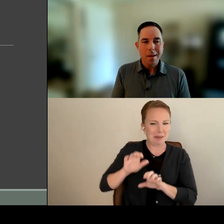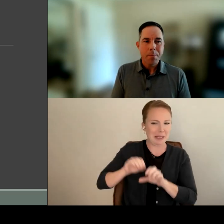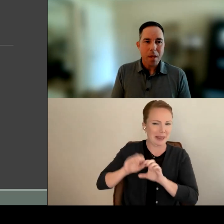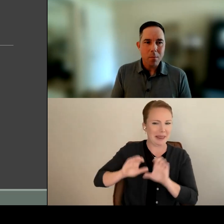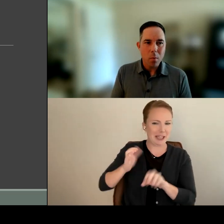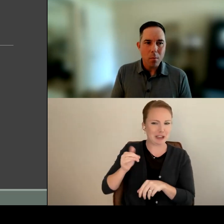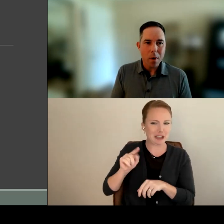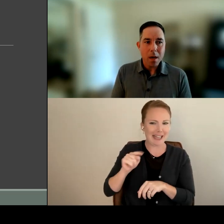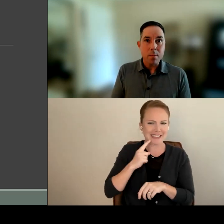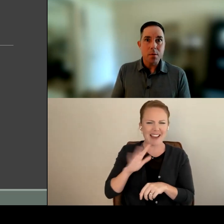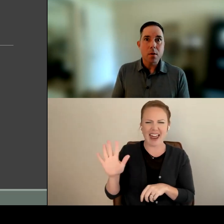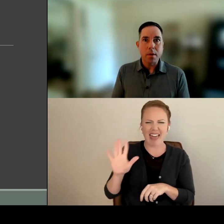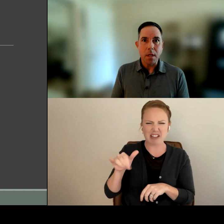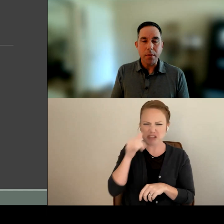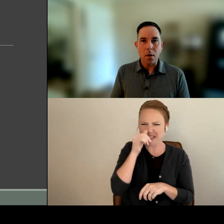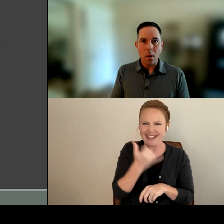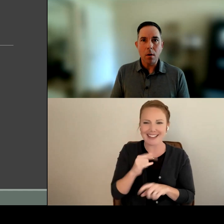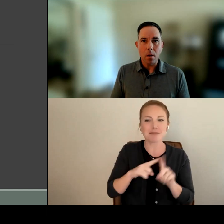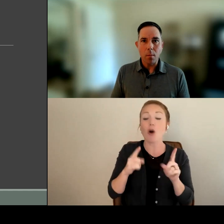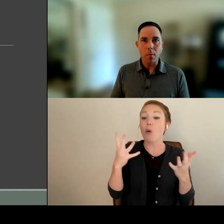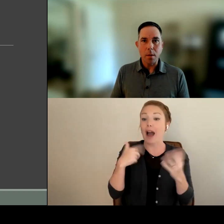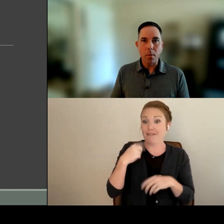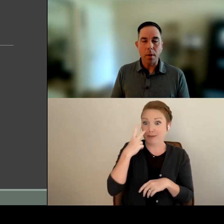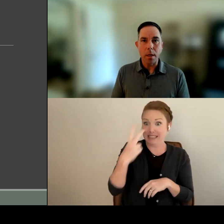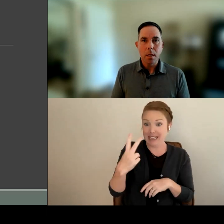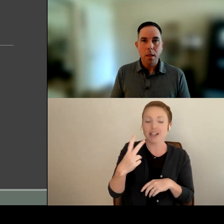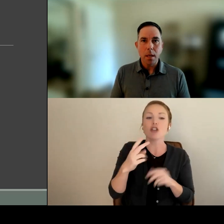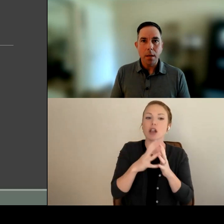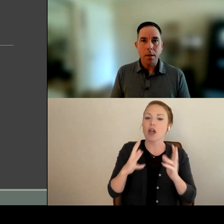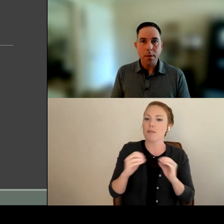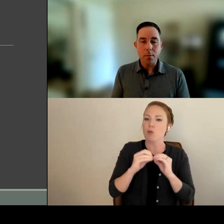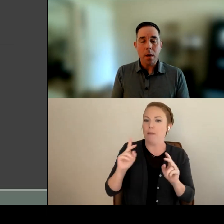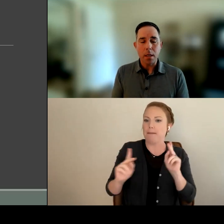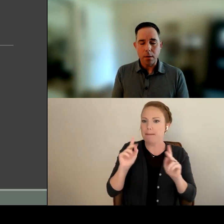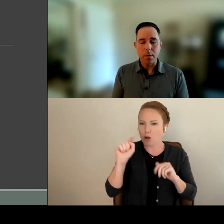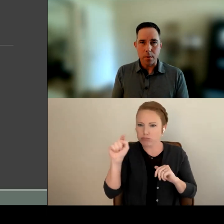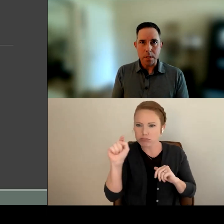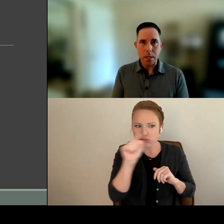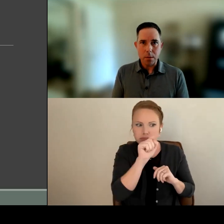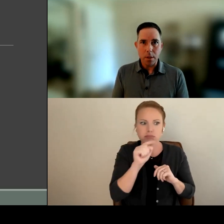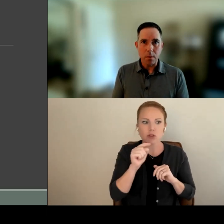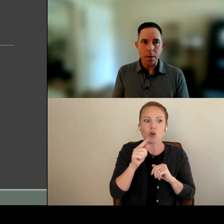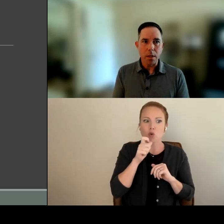But what I have observed is that there are a lot more people that directly influence